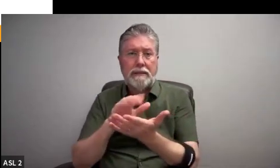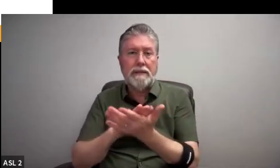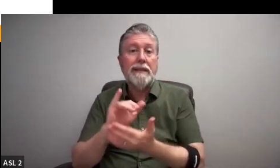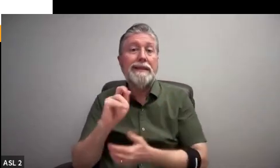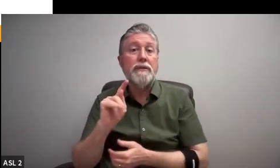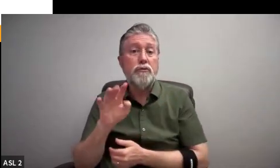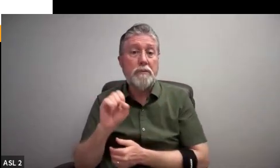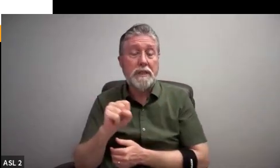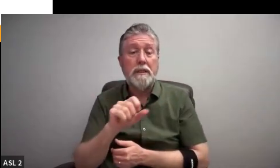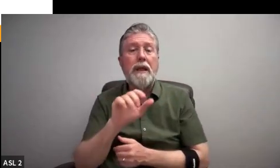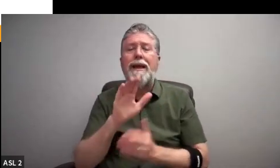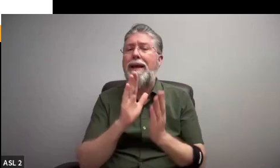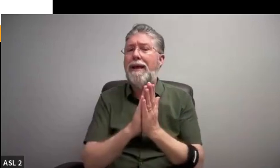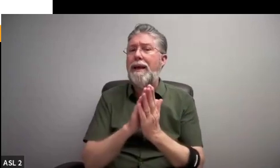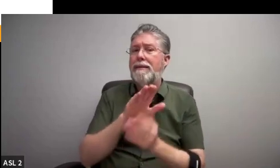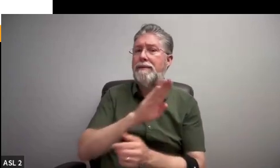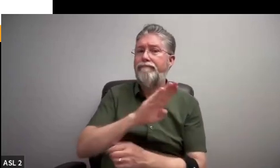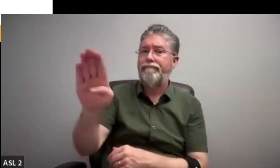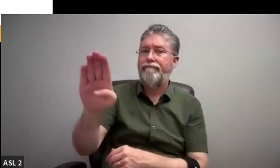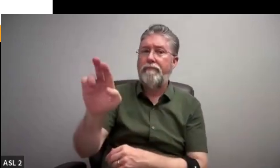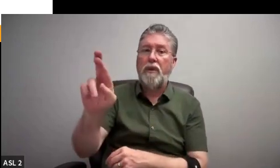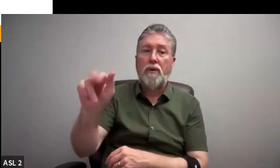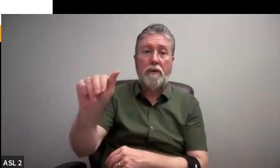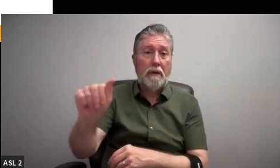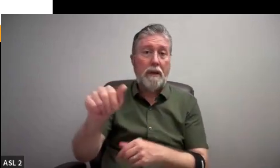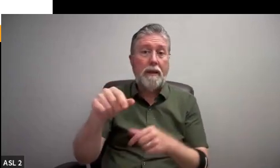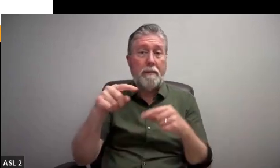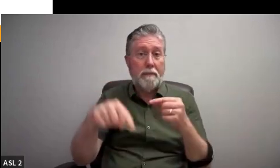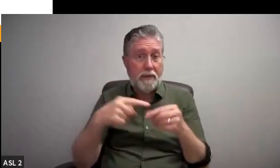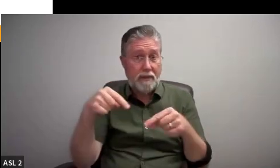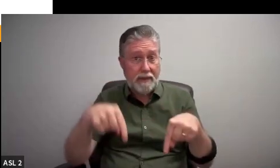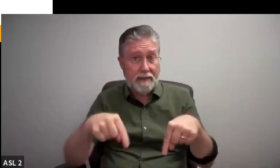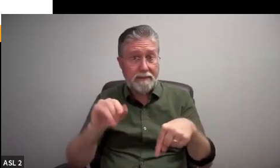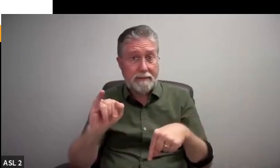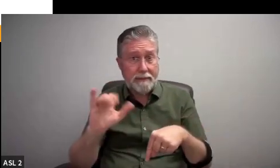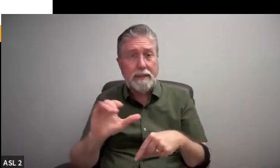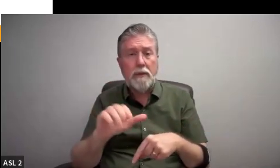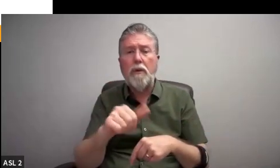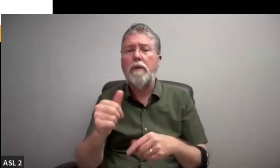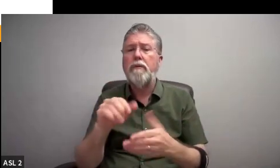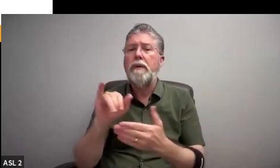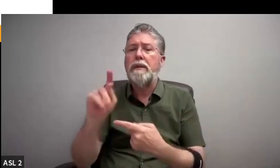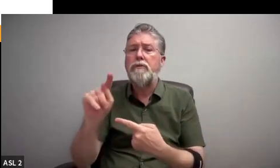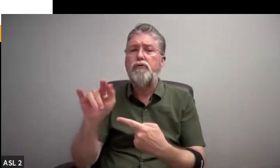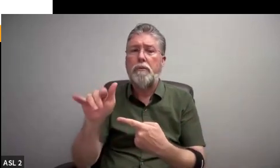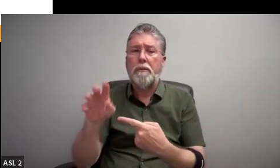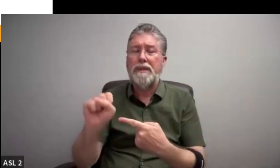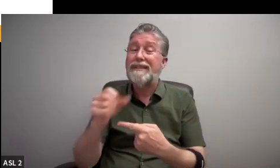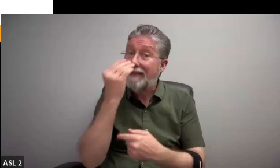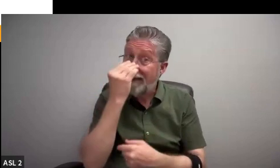related to this IC or its instruments. Please note that these instruments are still considered draft